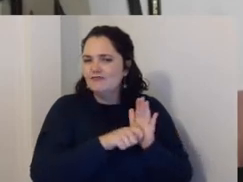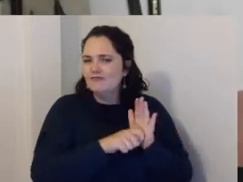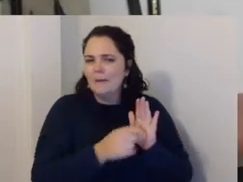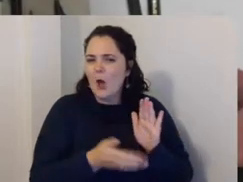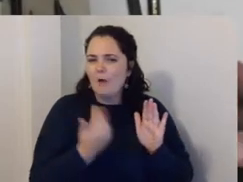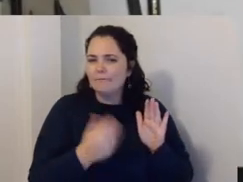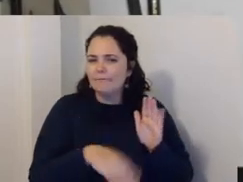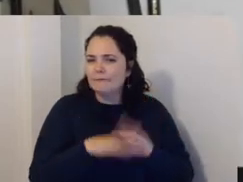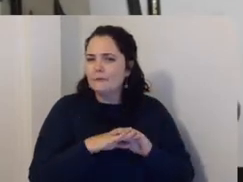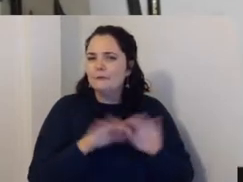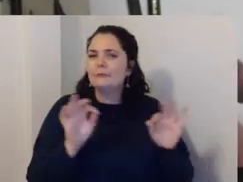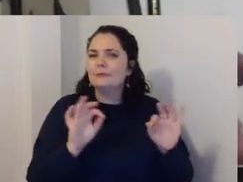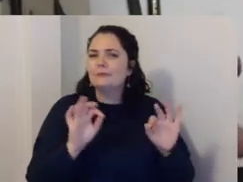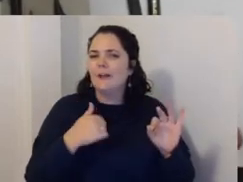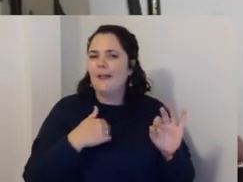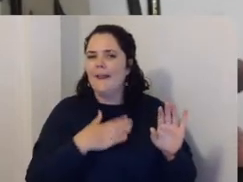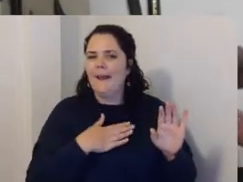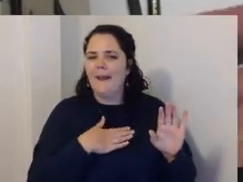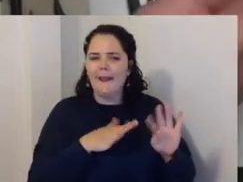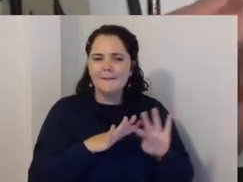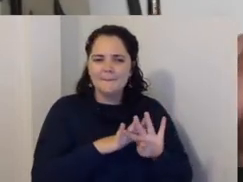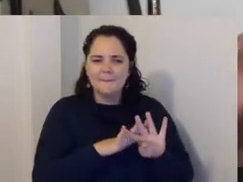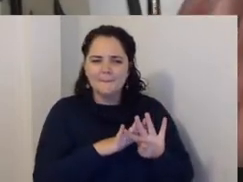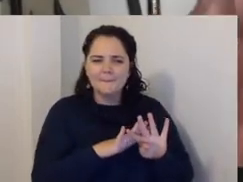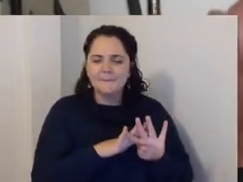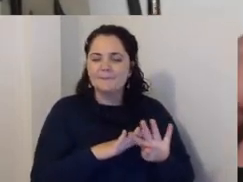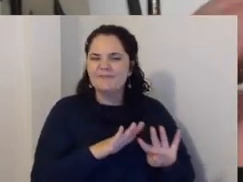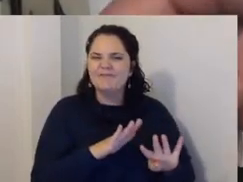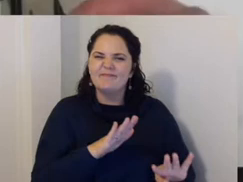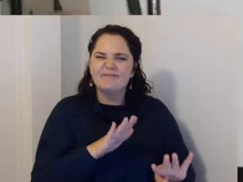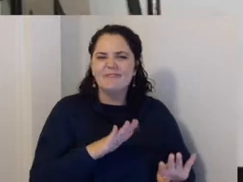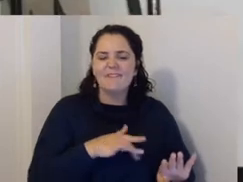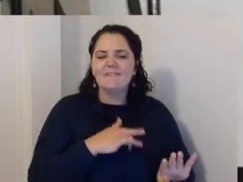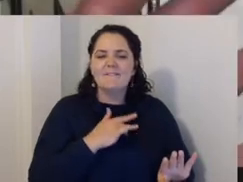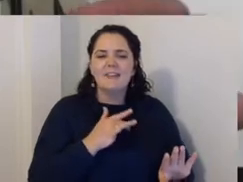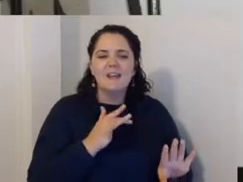can the charcoal but I actually quite love that quality of the line and the graphite, it feels hazy